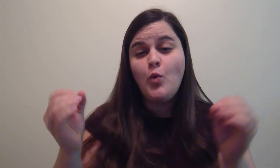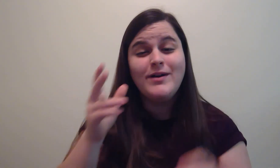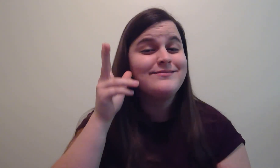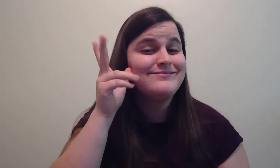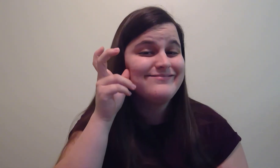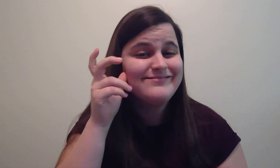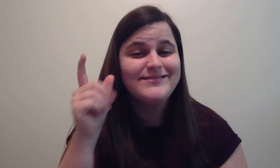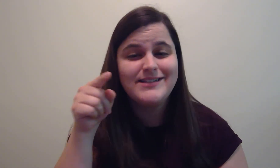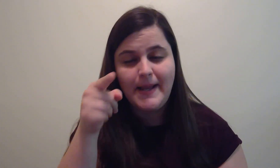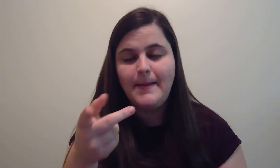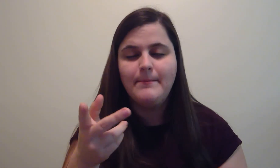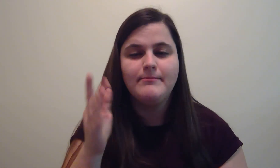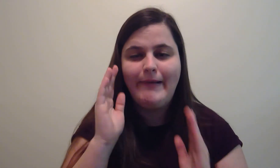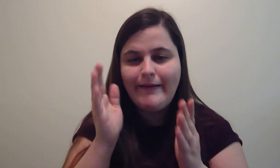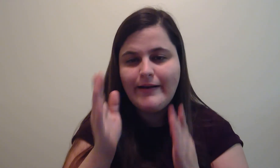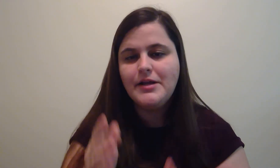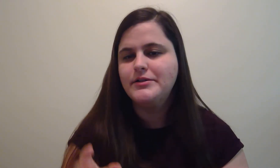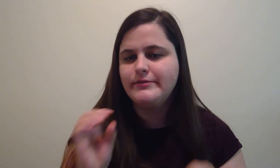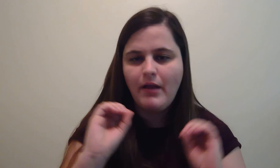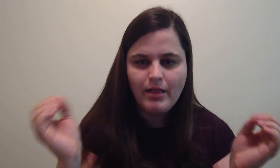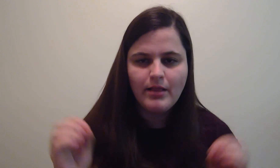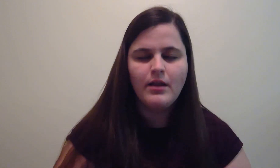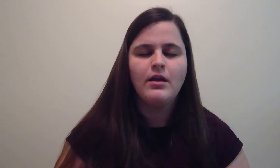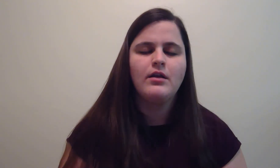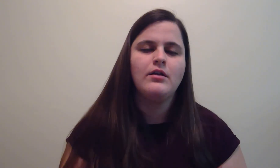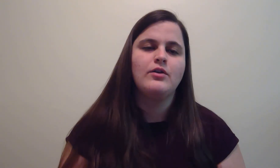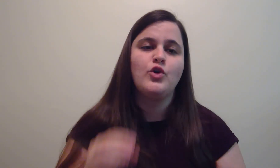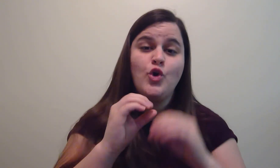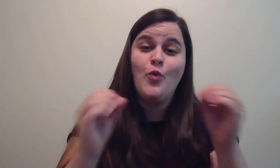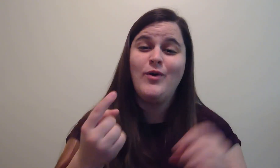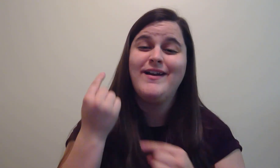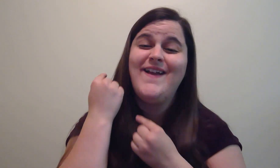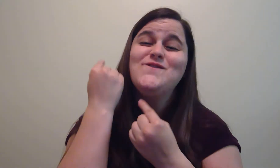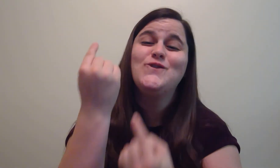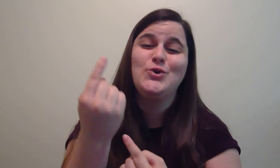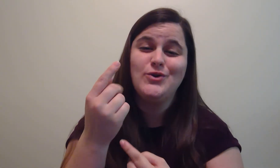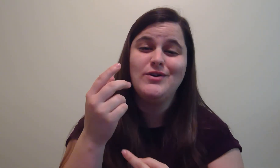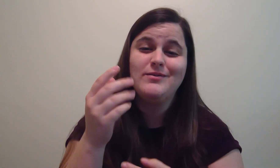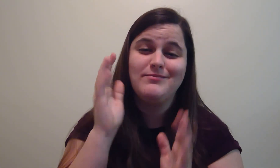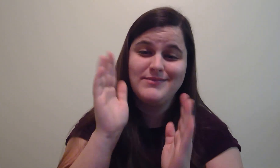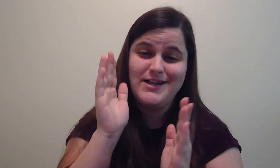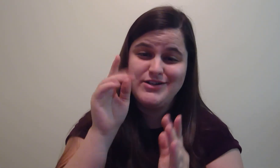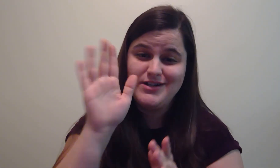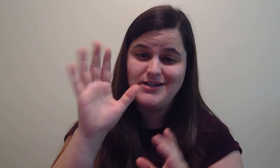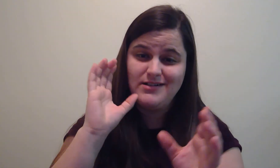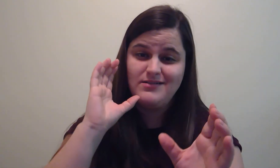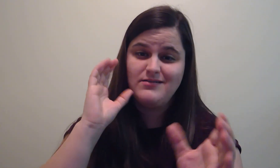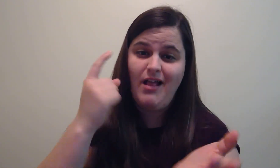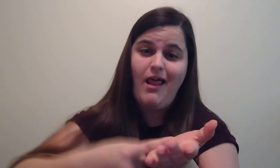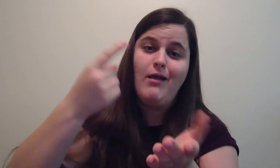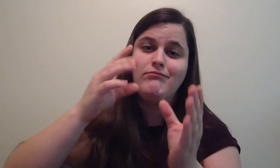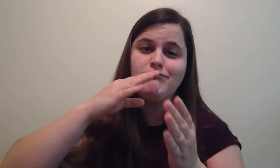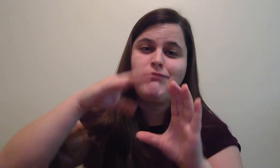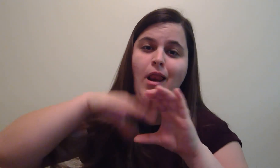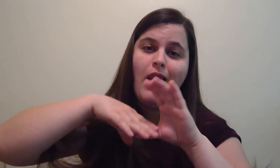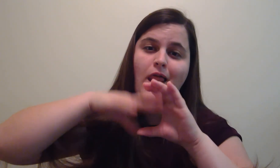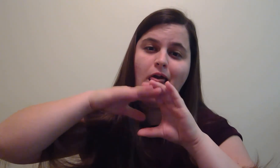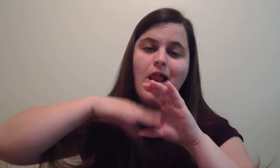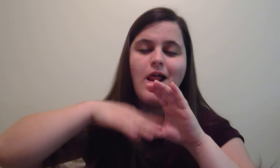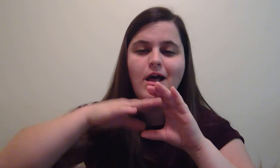No one was listening to him, no one ever does when he gets on one of his If I ran-the-circus jags,